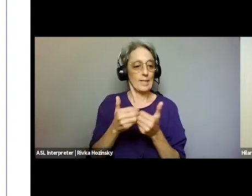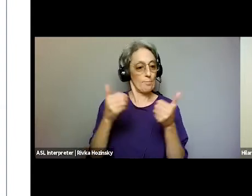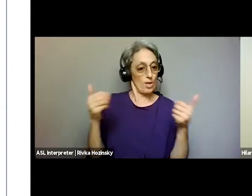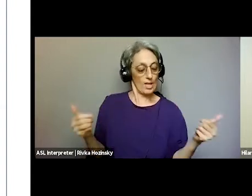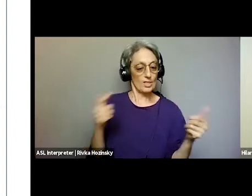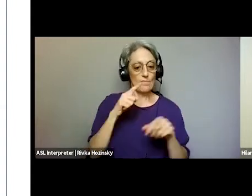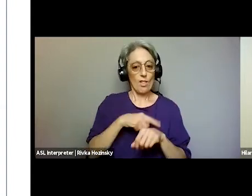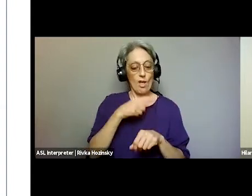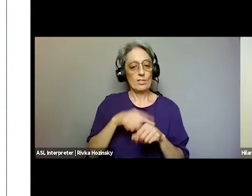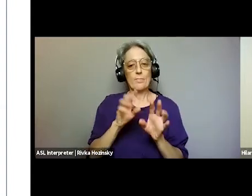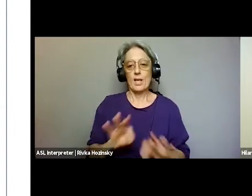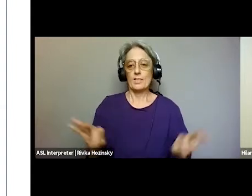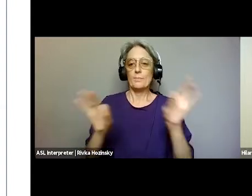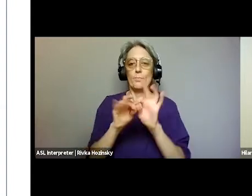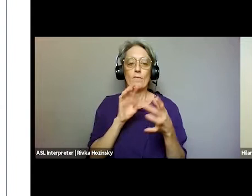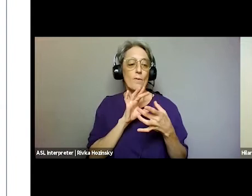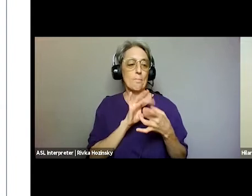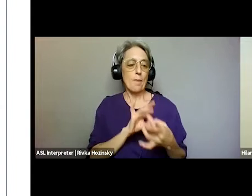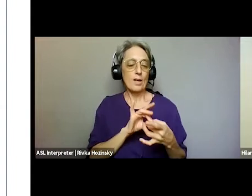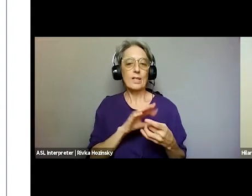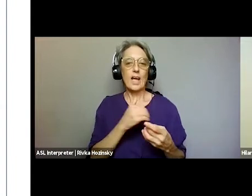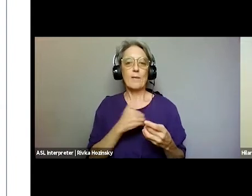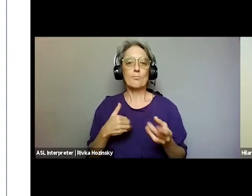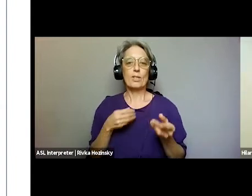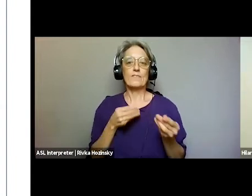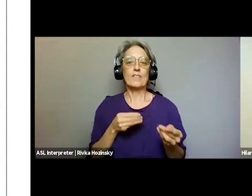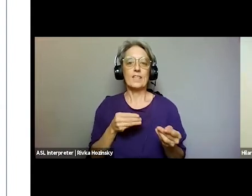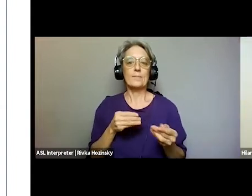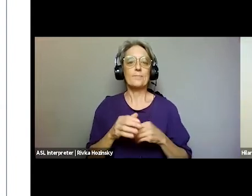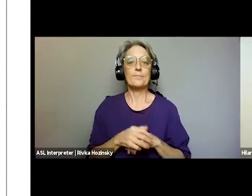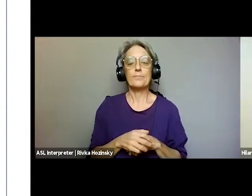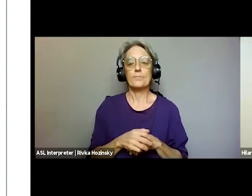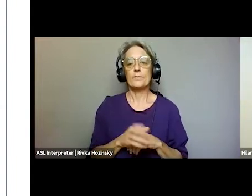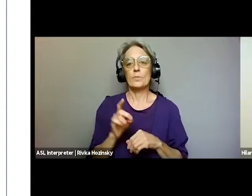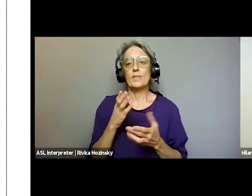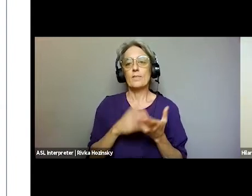as well as breastfeeding. So we've done some work in this area in my own research group and